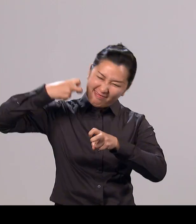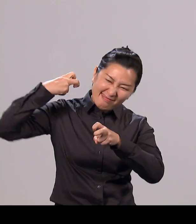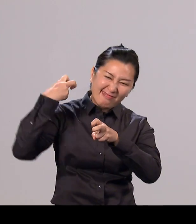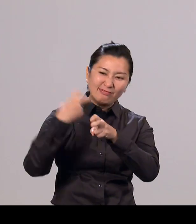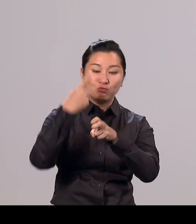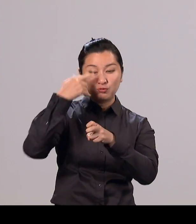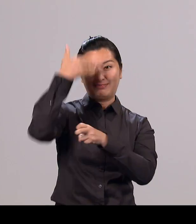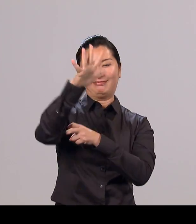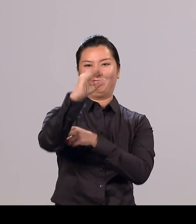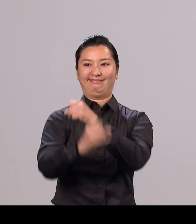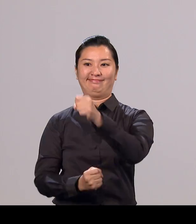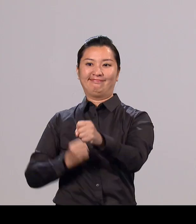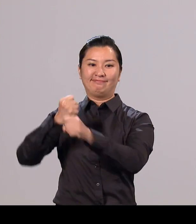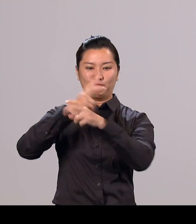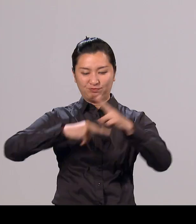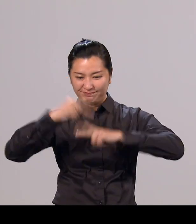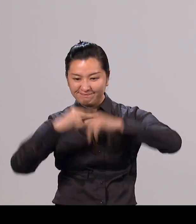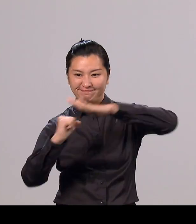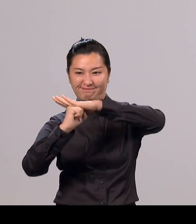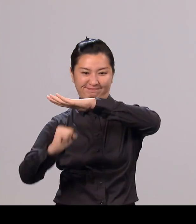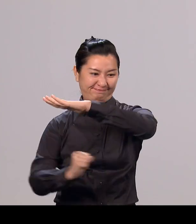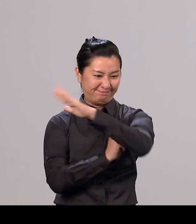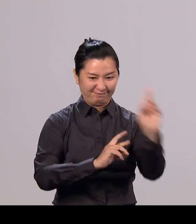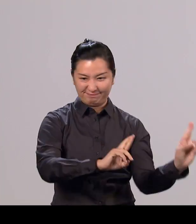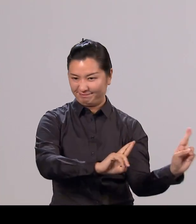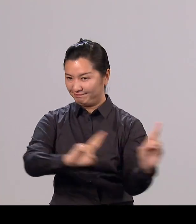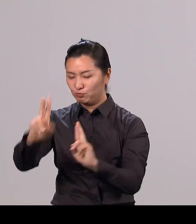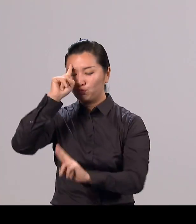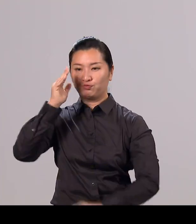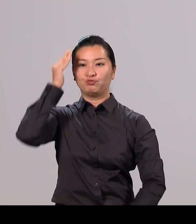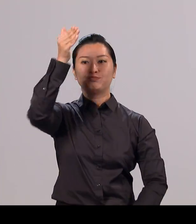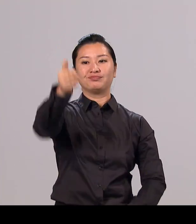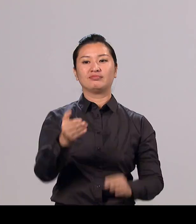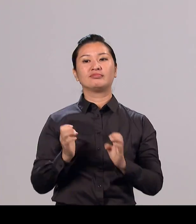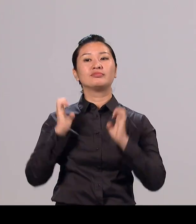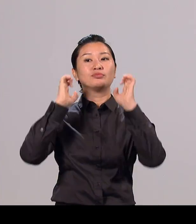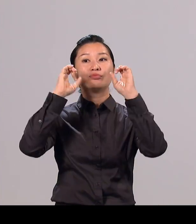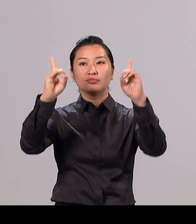SkillsFuture, the SG future conversations and projects,